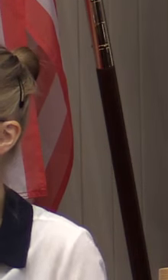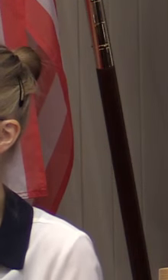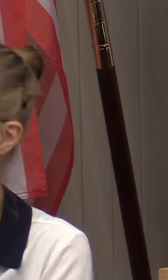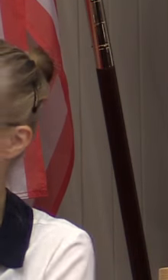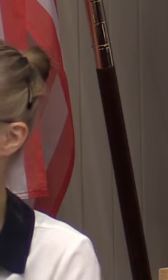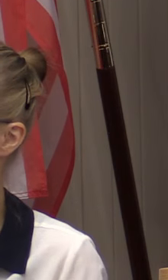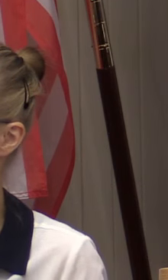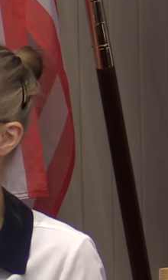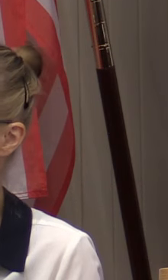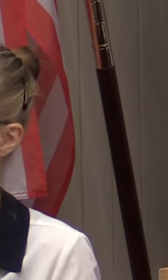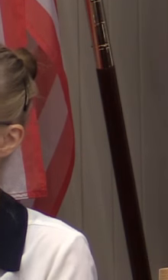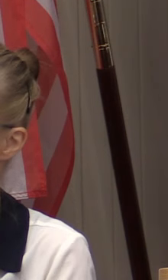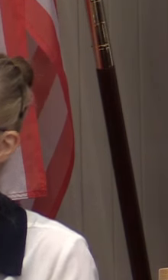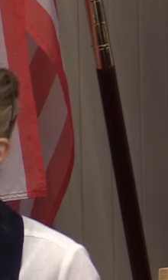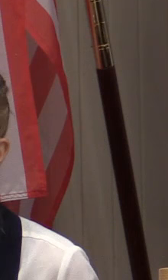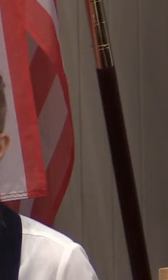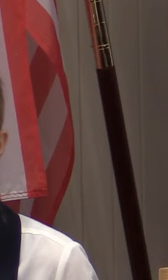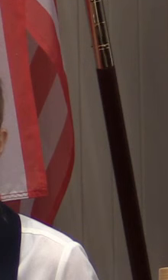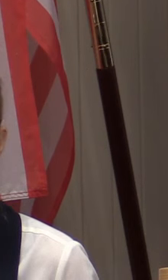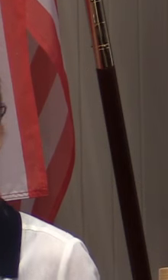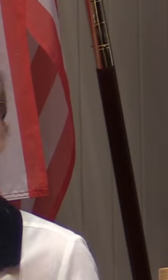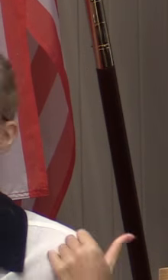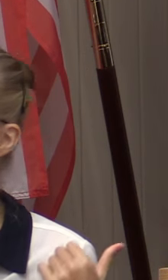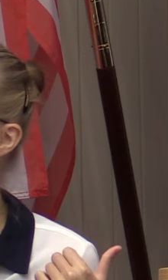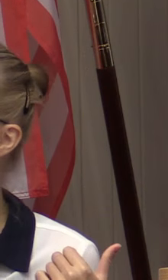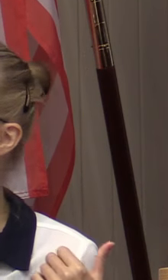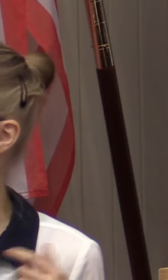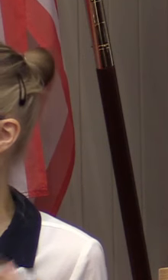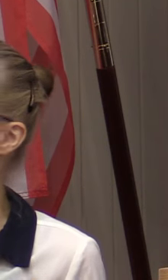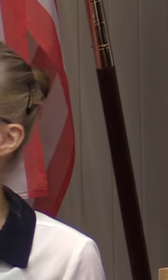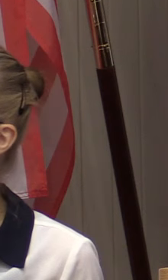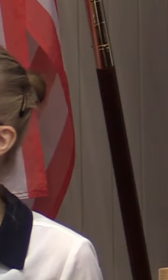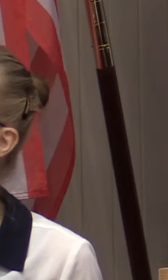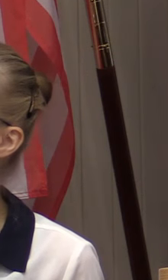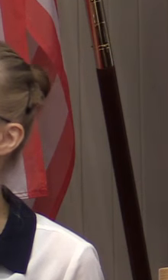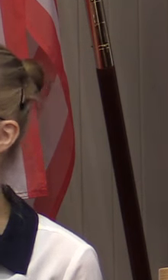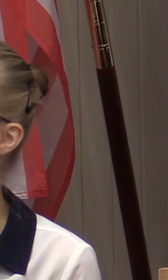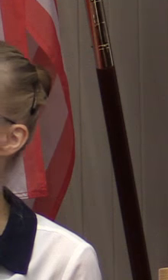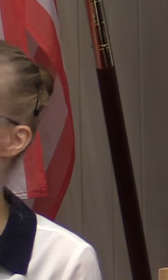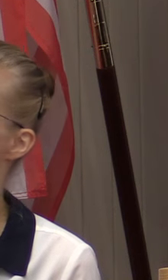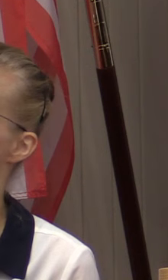This is the 8th such summer school and it wouldn't be possible for us without given